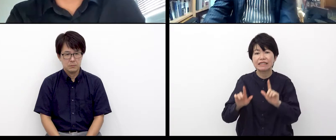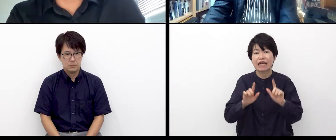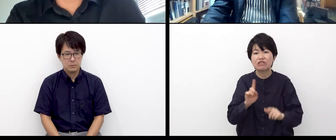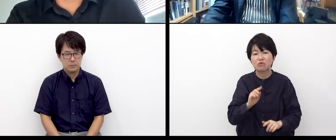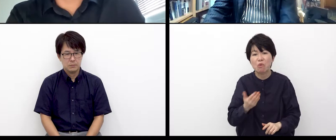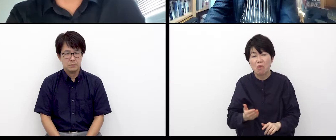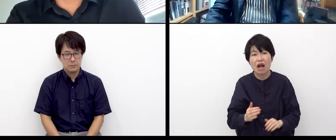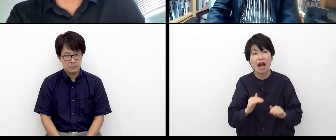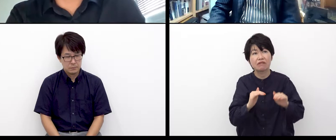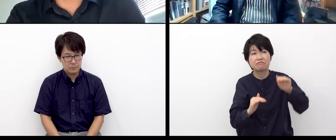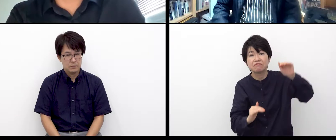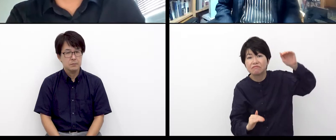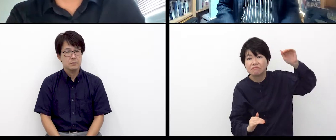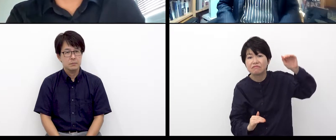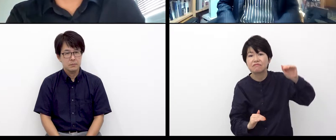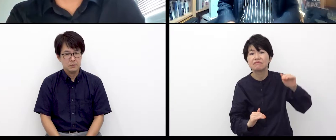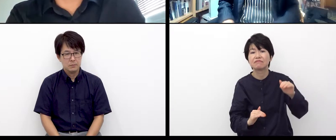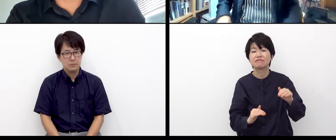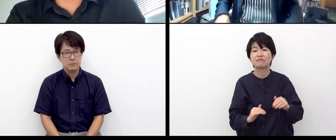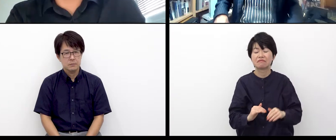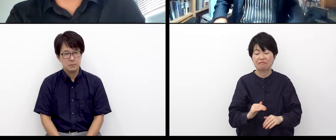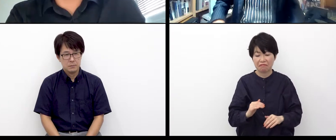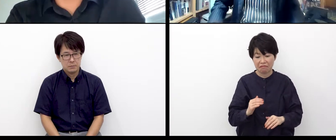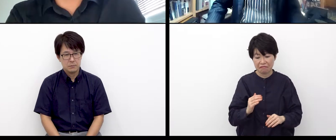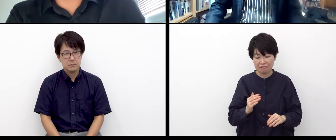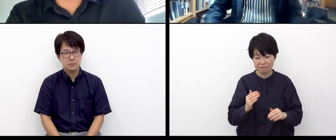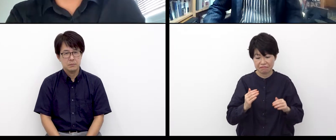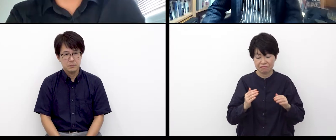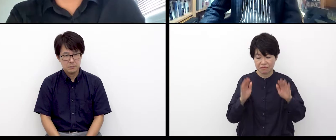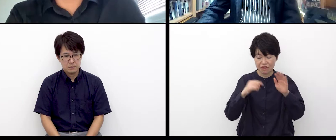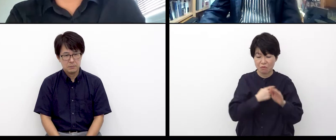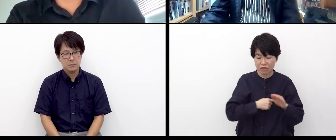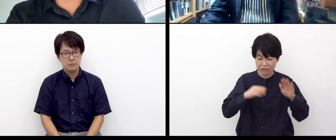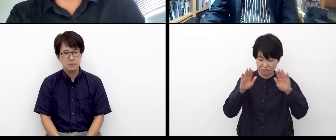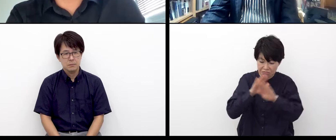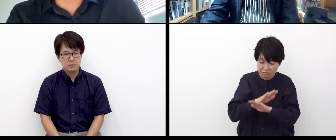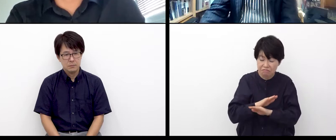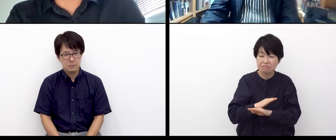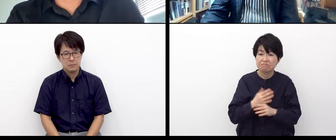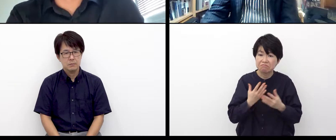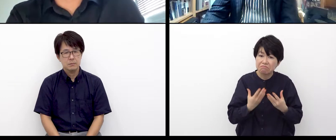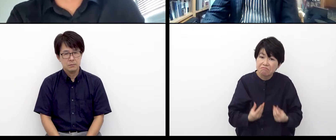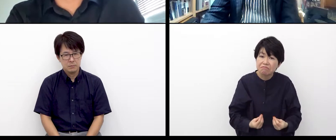they sometimes feel gloomy.